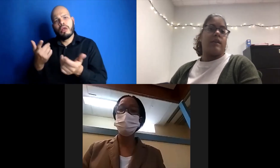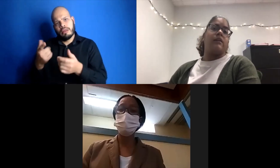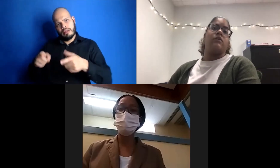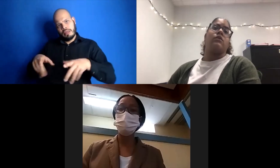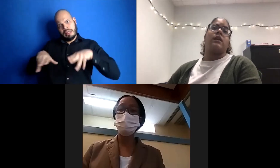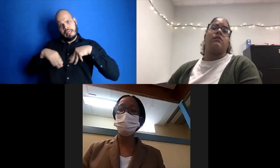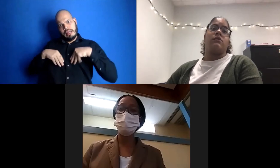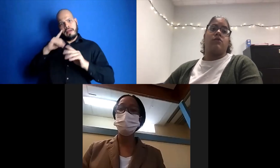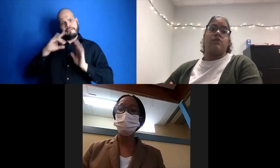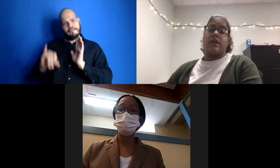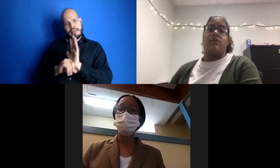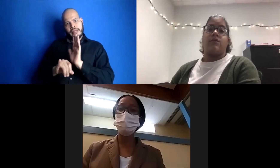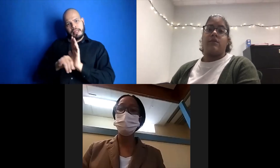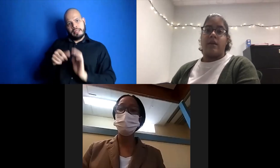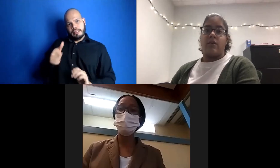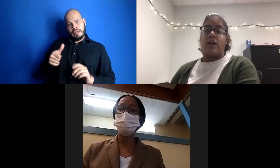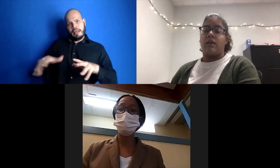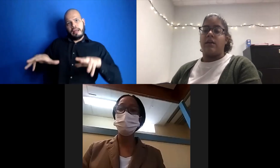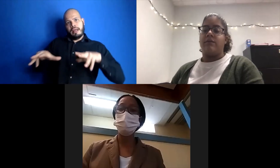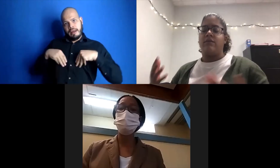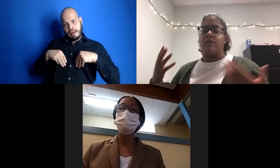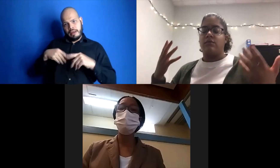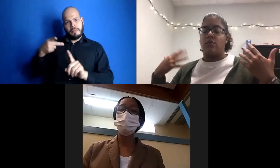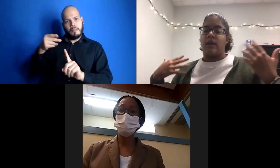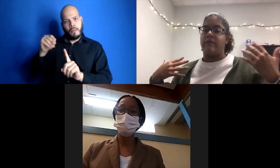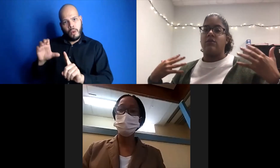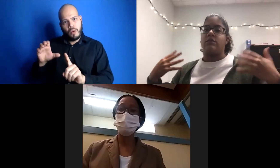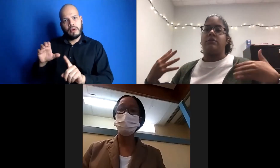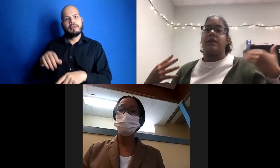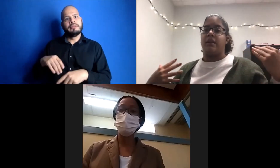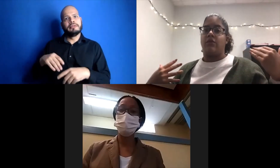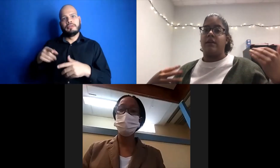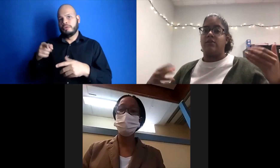you you're deaf or hard of hearing even if you don't have a cochlear implant hearing aids or